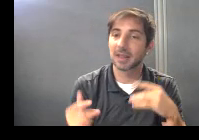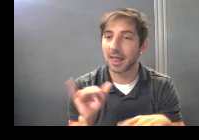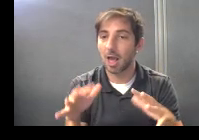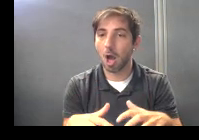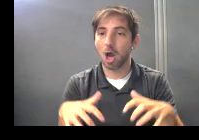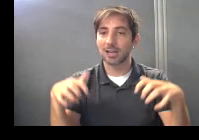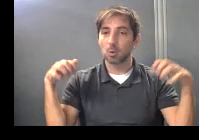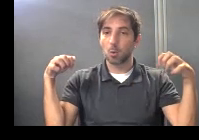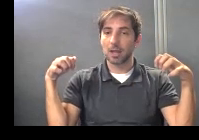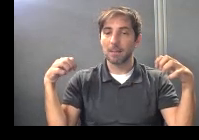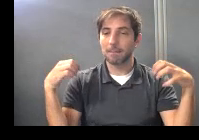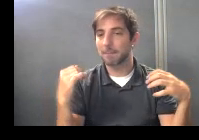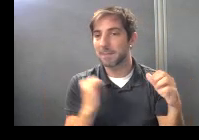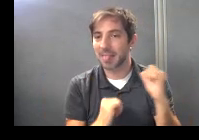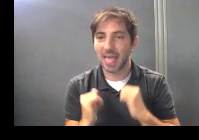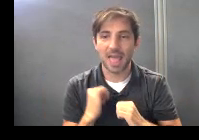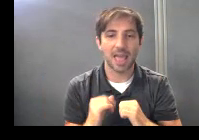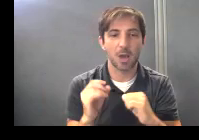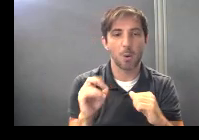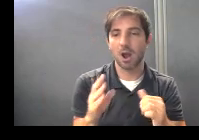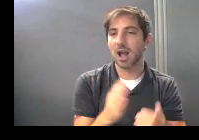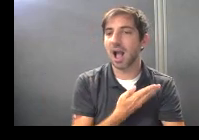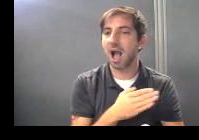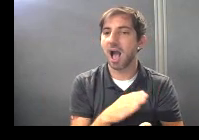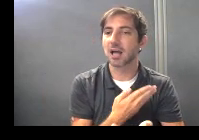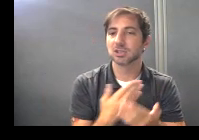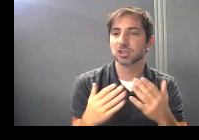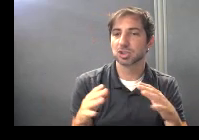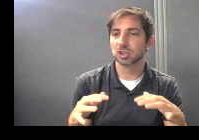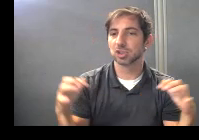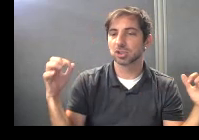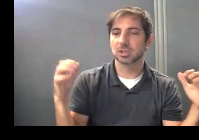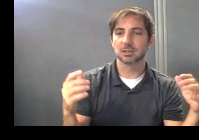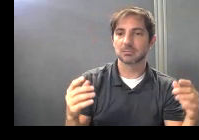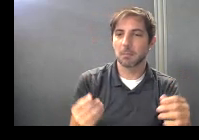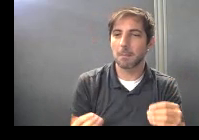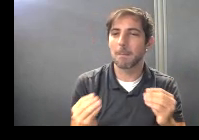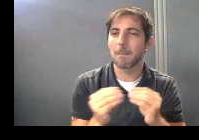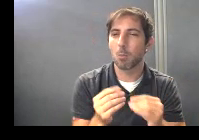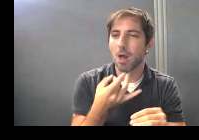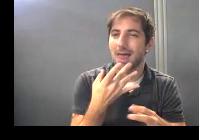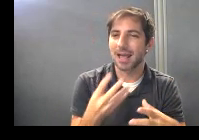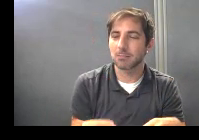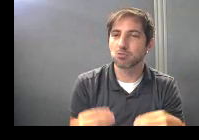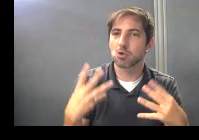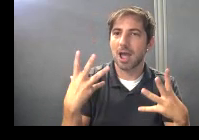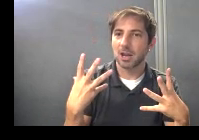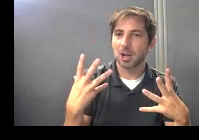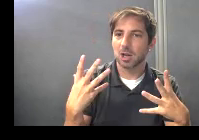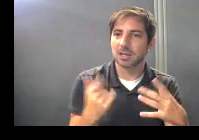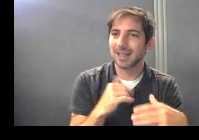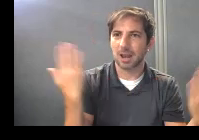OR CONCERT, MAYBE RAISING THE LIGHTS A BIT SO IT'S NOT COMPLETELY DARK.